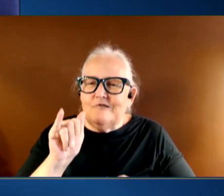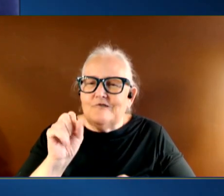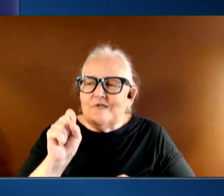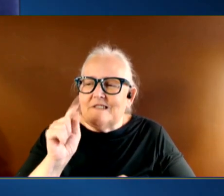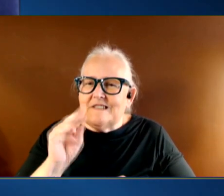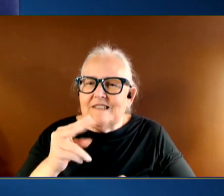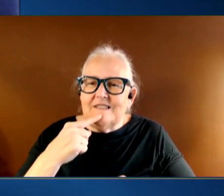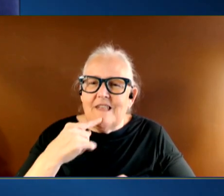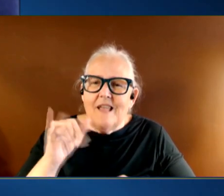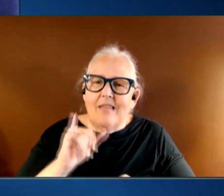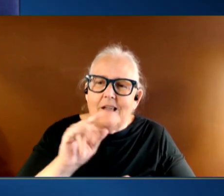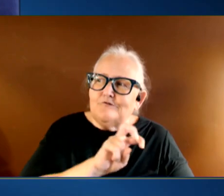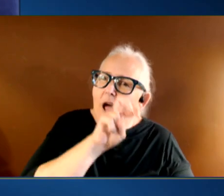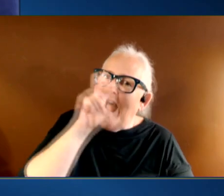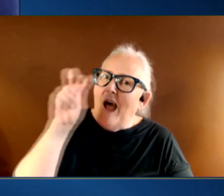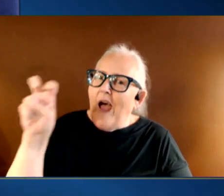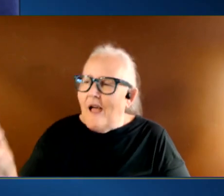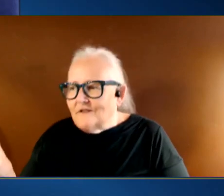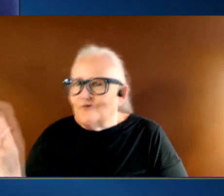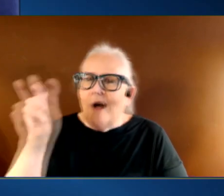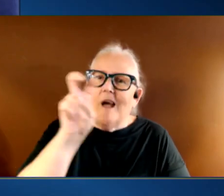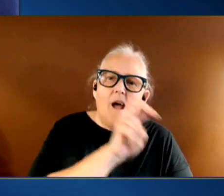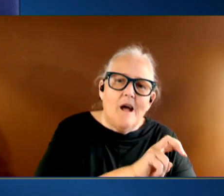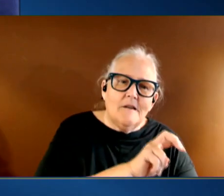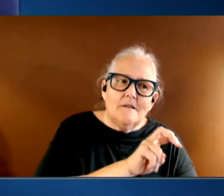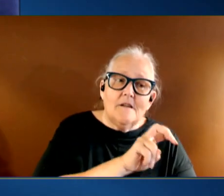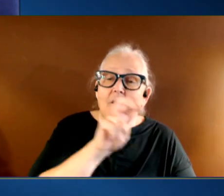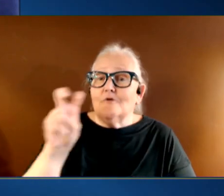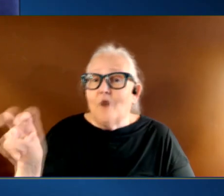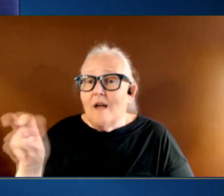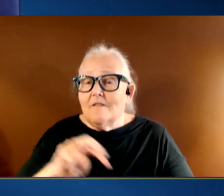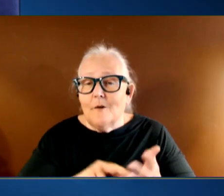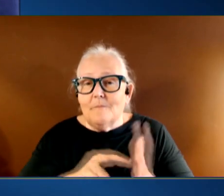also involved in that drive means missing school, missing work. If you have other kids,